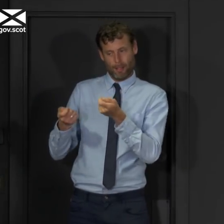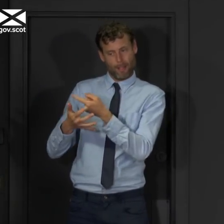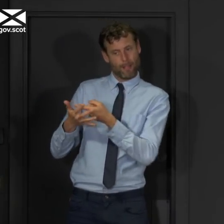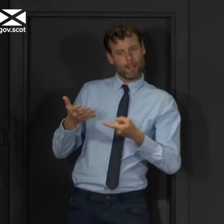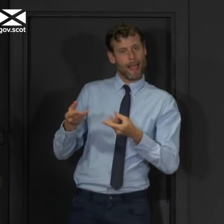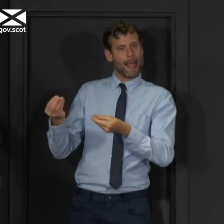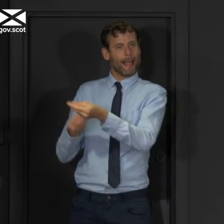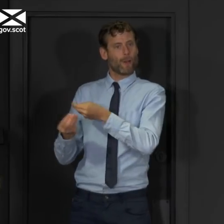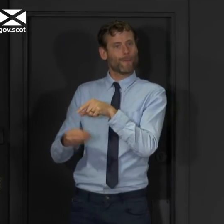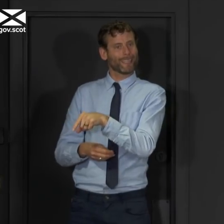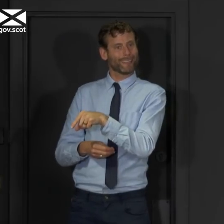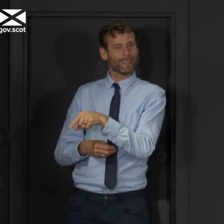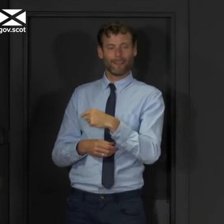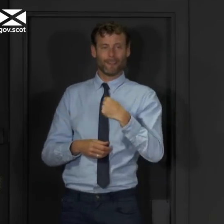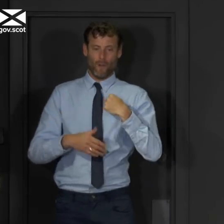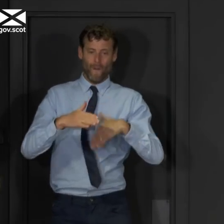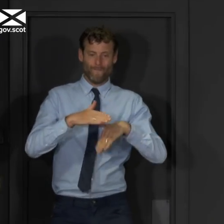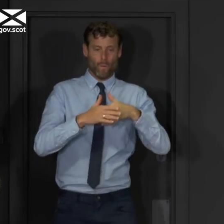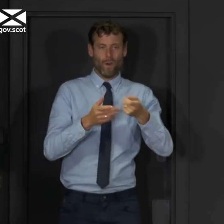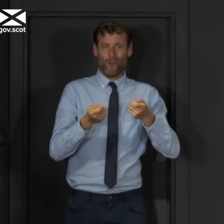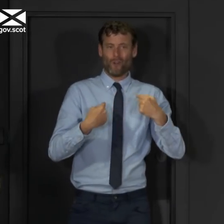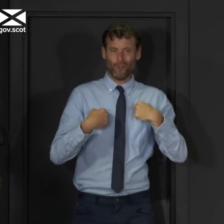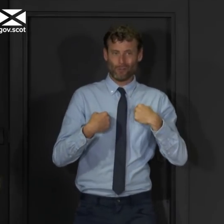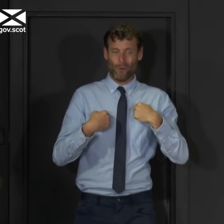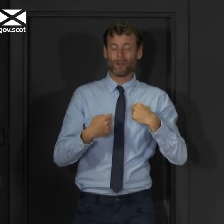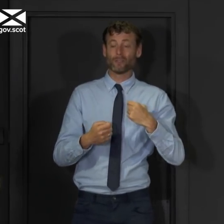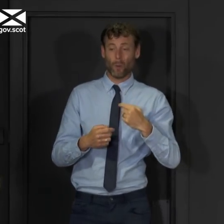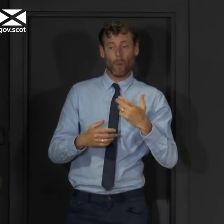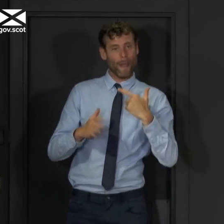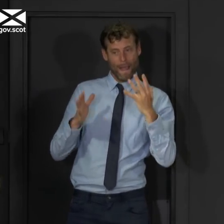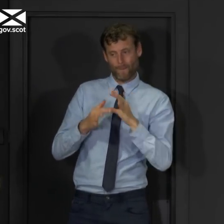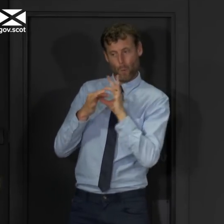as we move through different phases of the crisis. On your question about how people